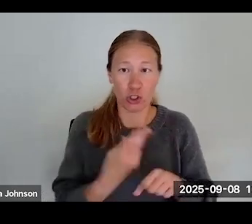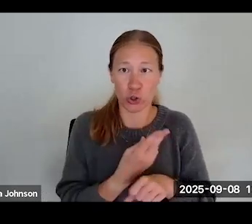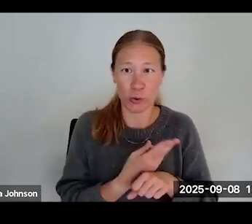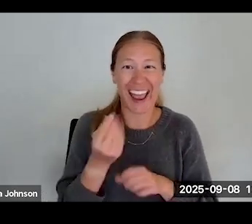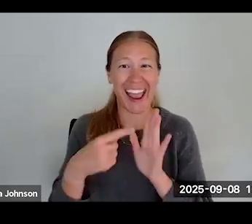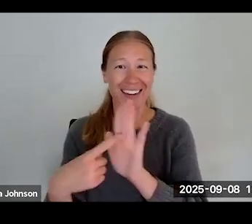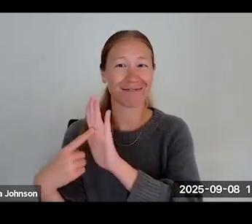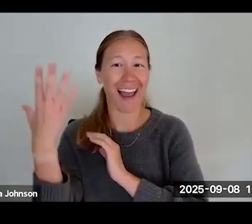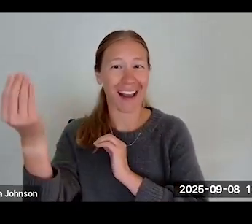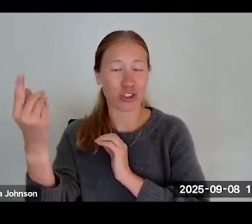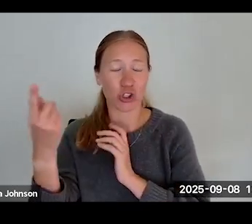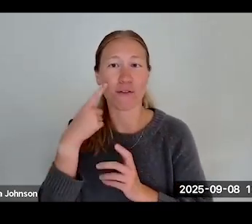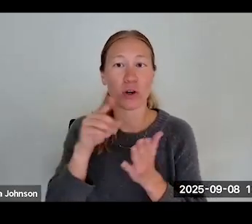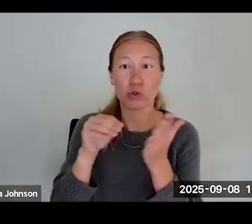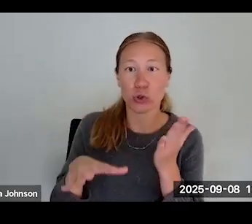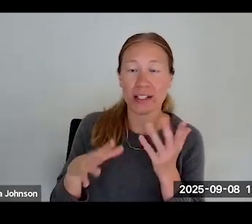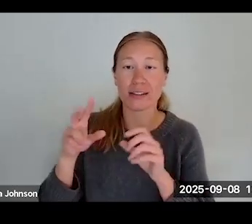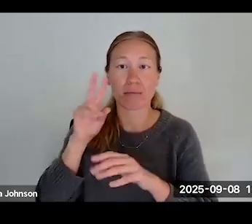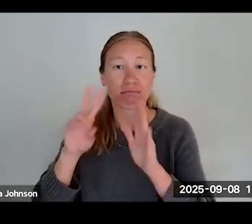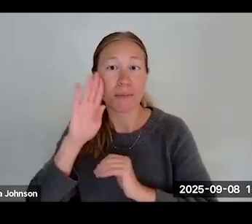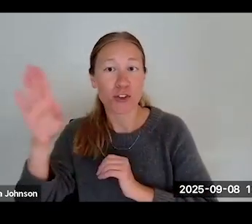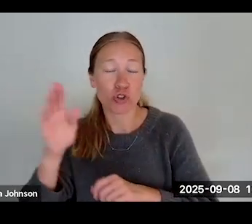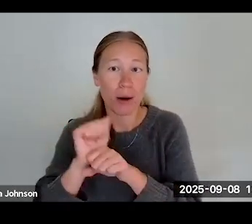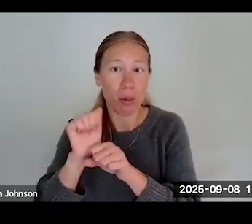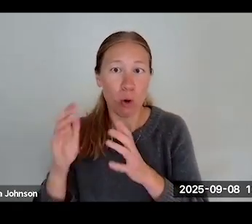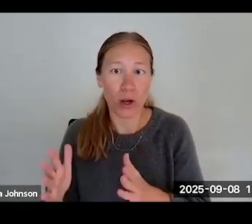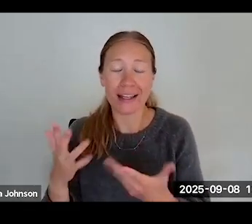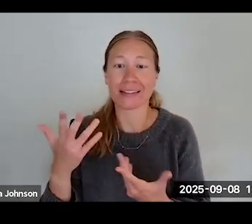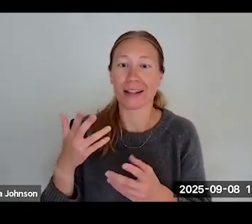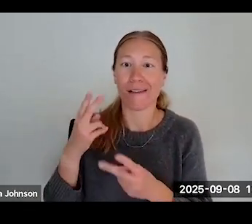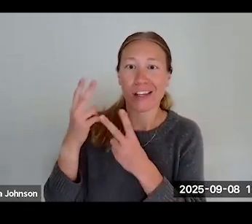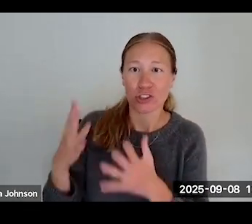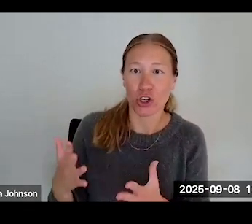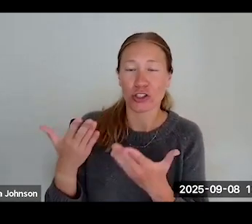for students' prospective employees or patients, members of the public, et cetera.